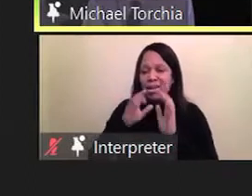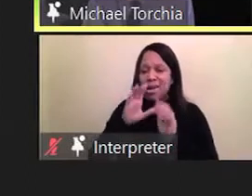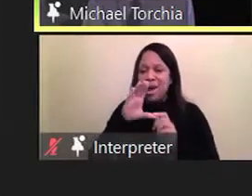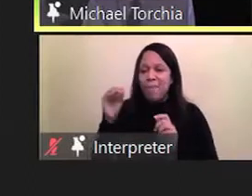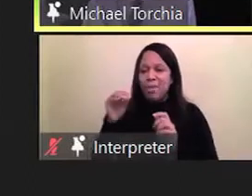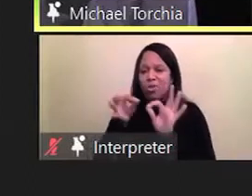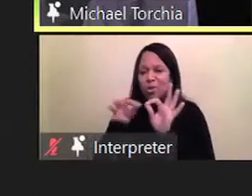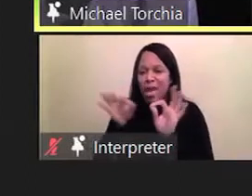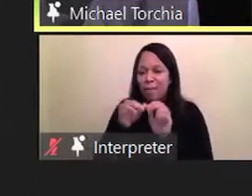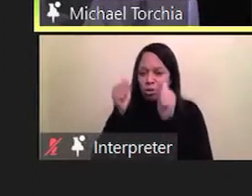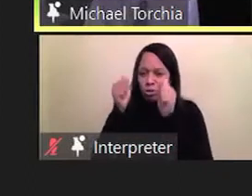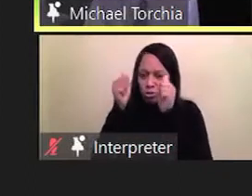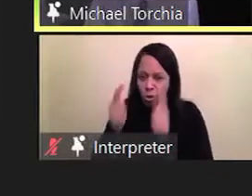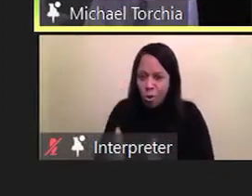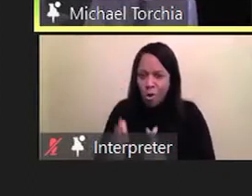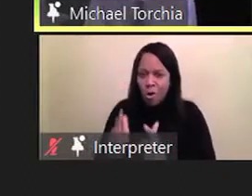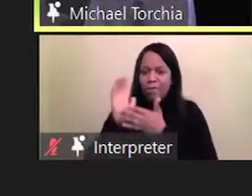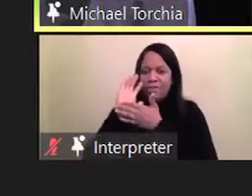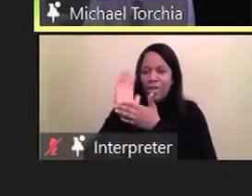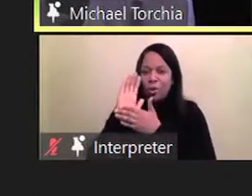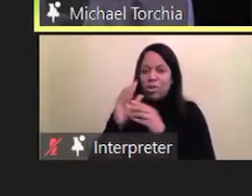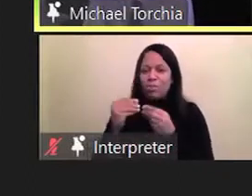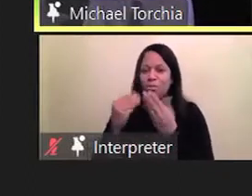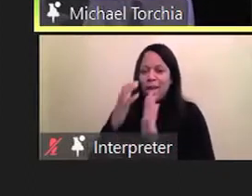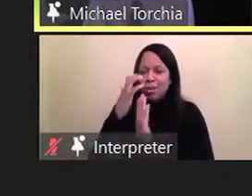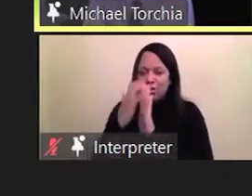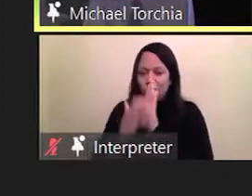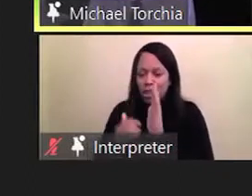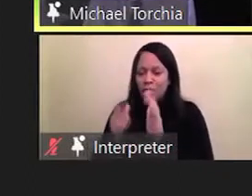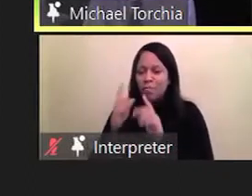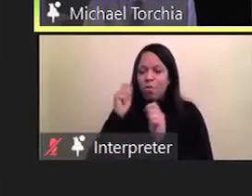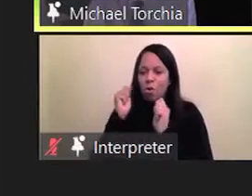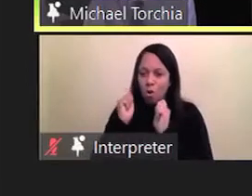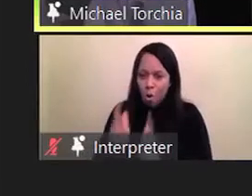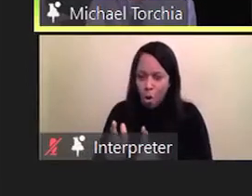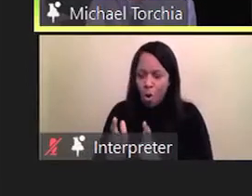and provide transcripts to all audio files was unreasonable.